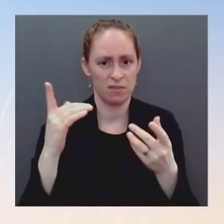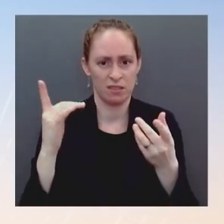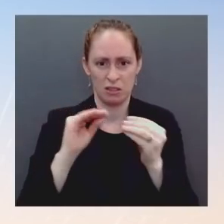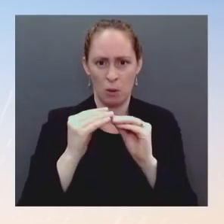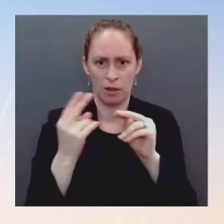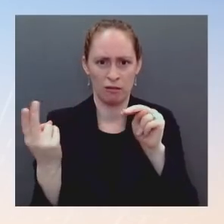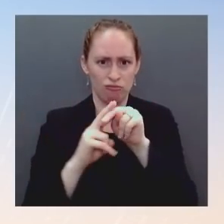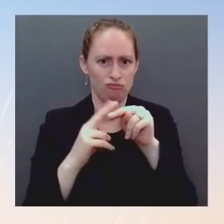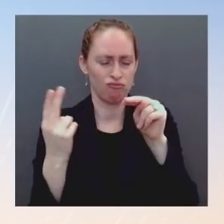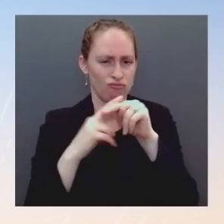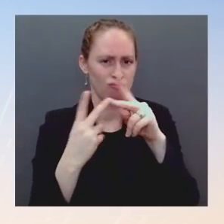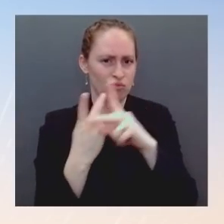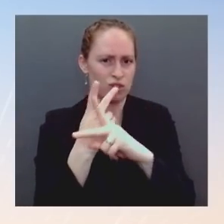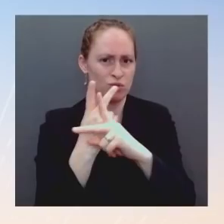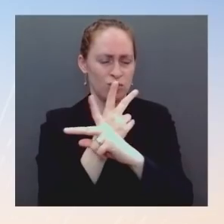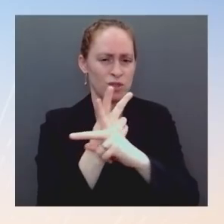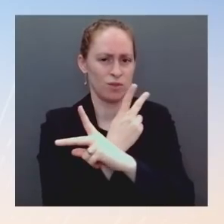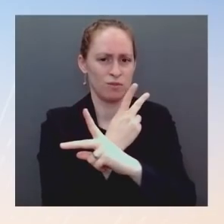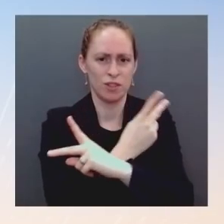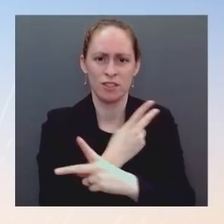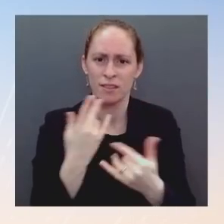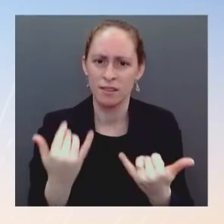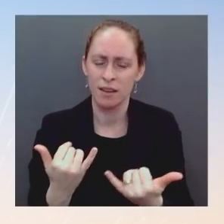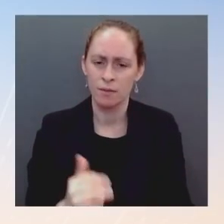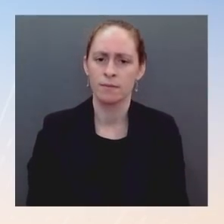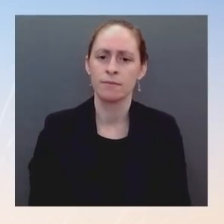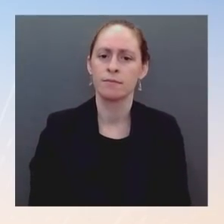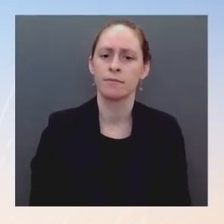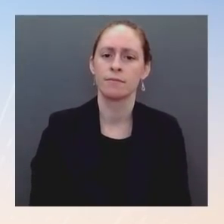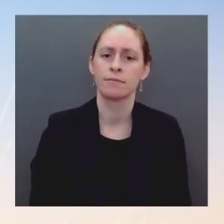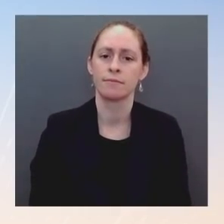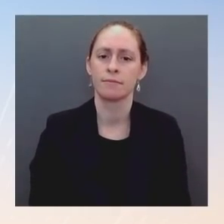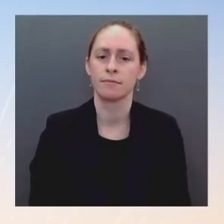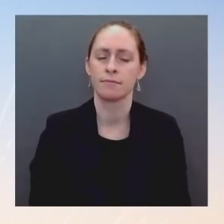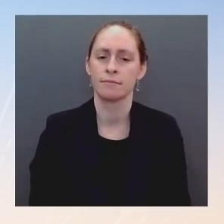that was at 36 percent in one December poll. Does that indicate to the White House